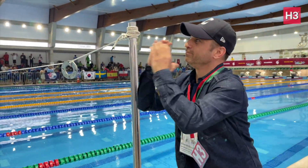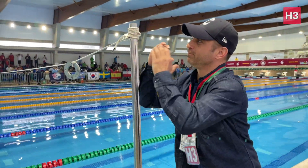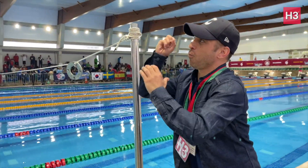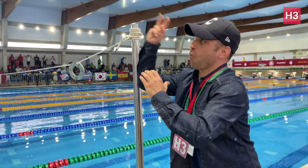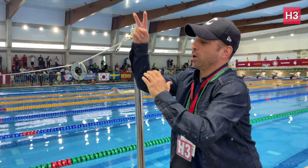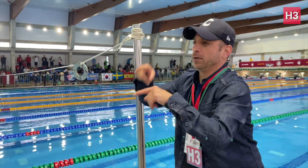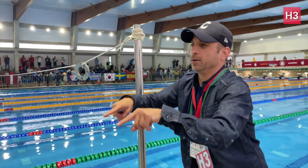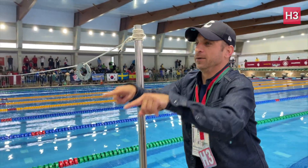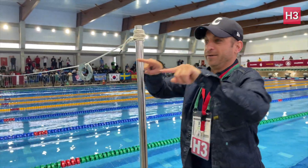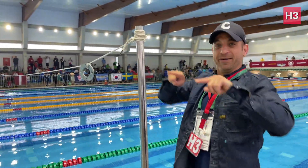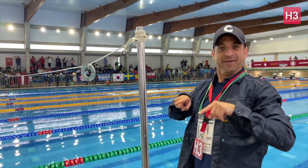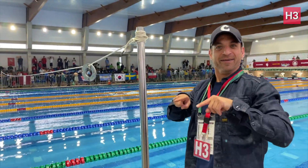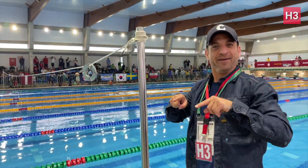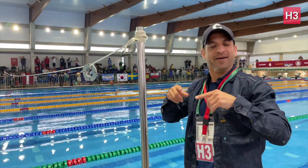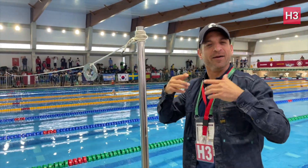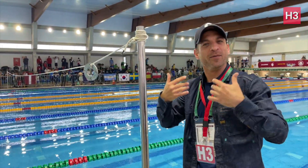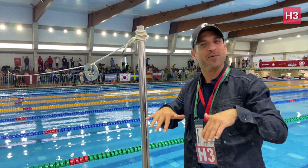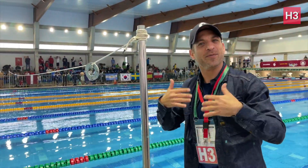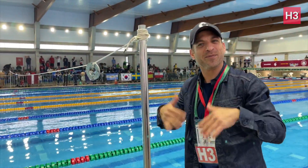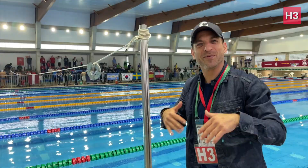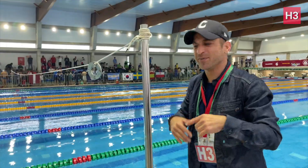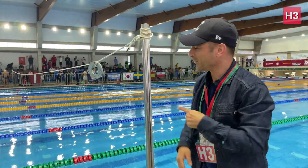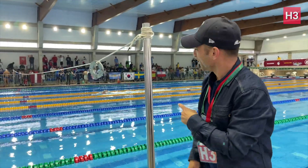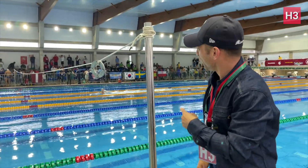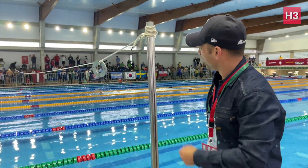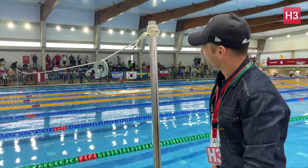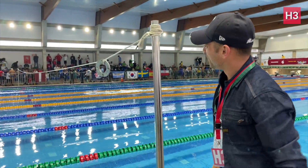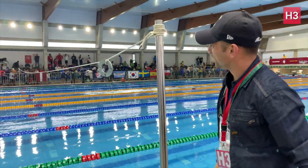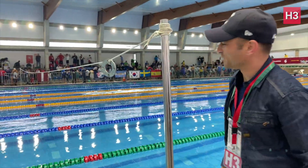to stop them from swimming any further and preserve their energy.